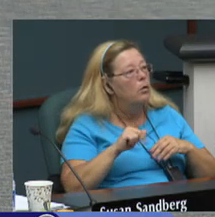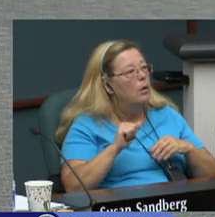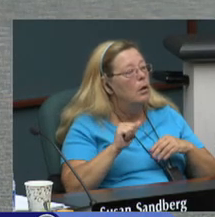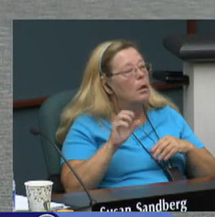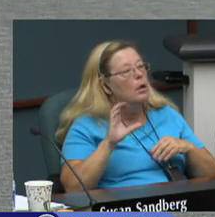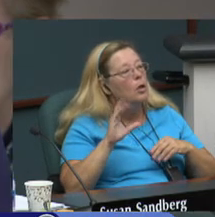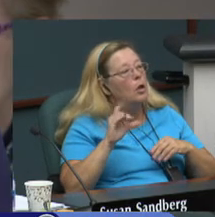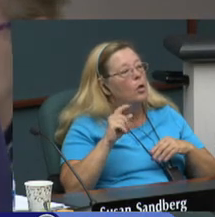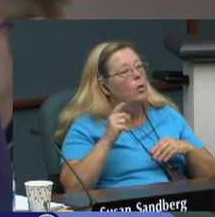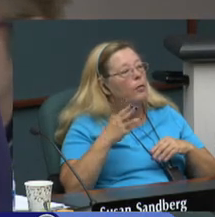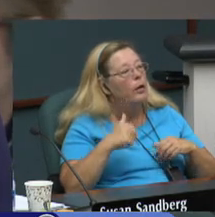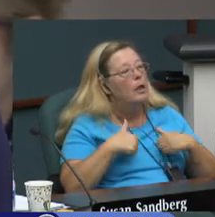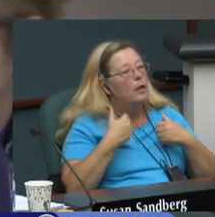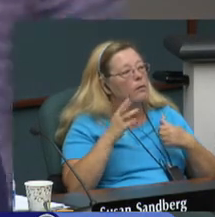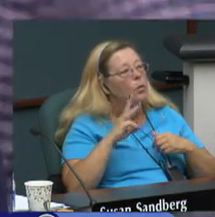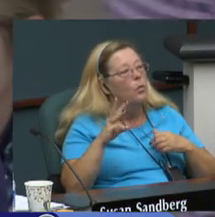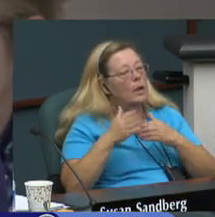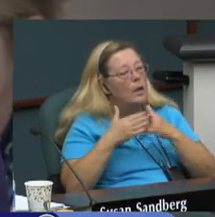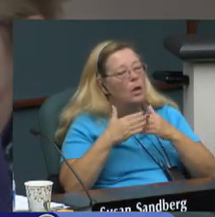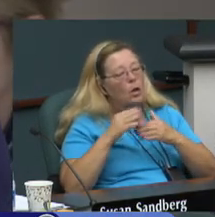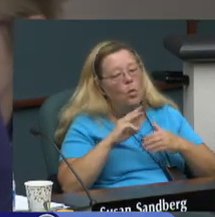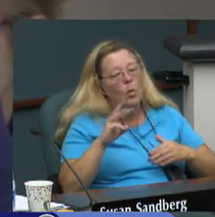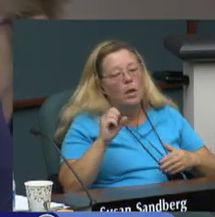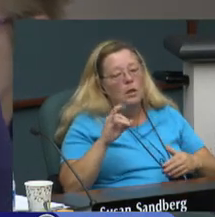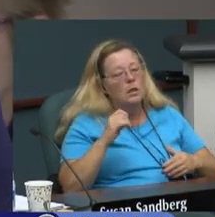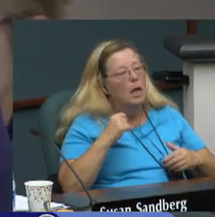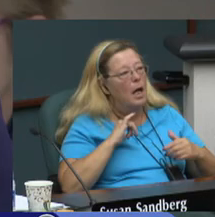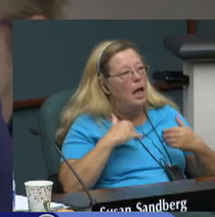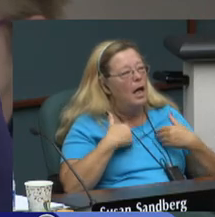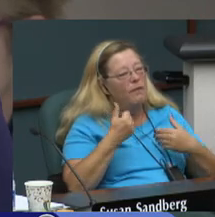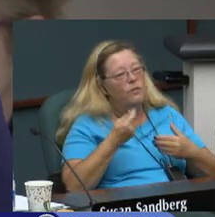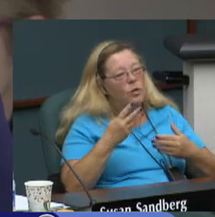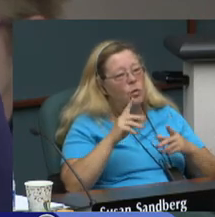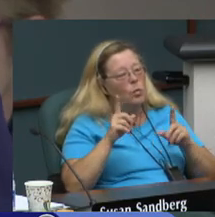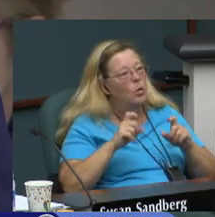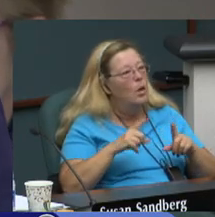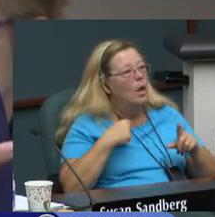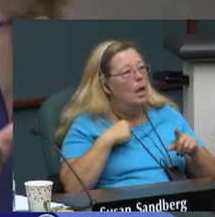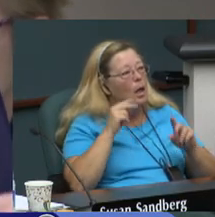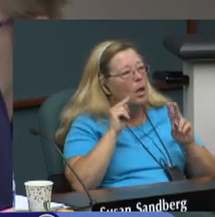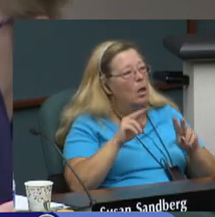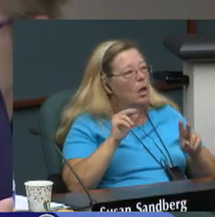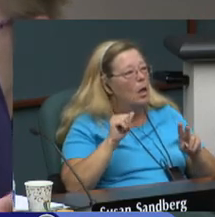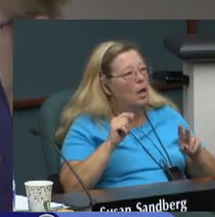side I have it just a couple of questions I'm looking at the incentives